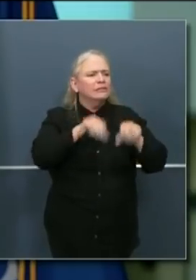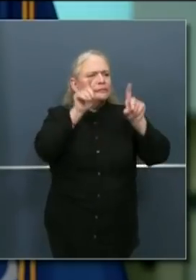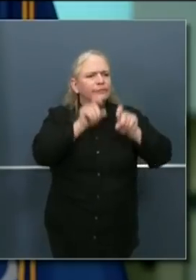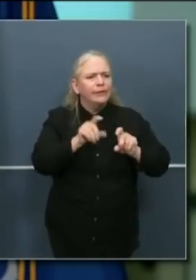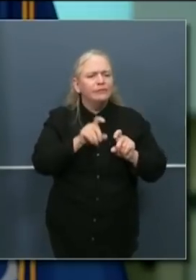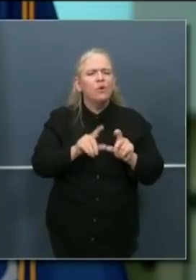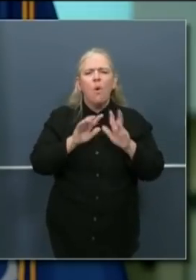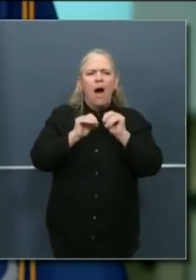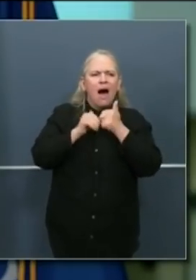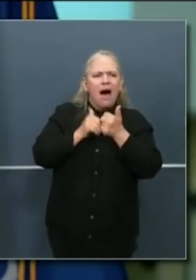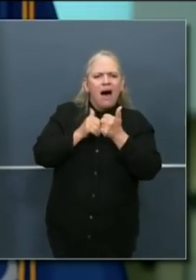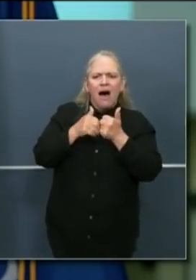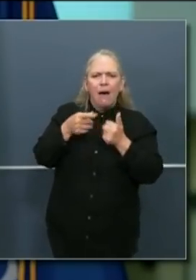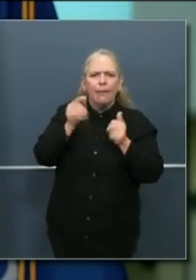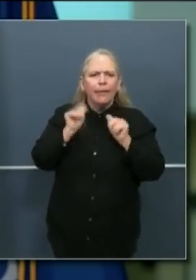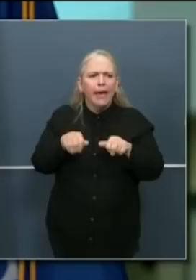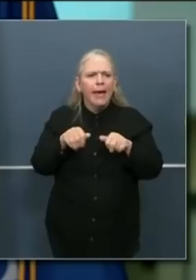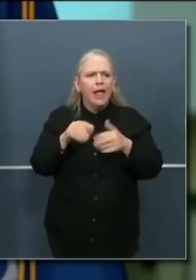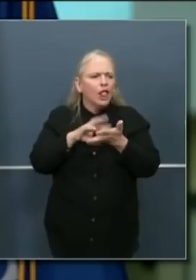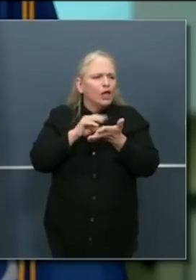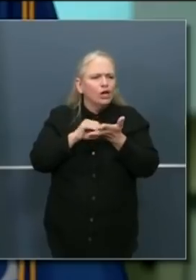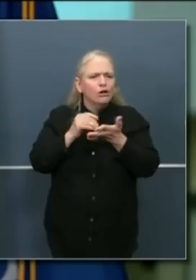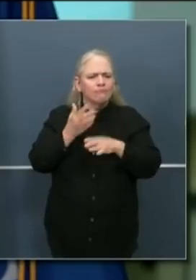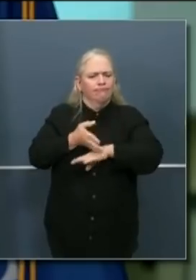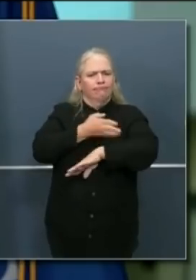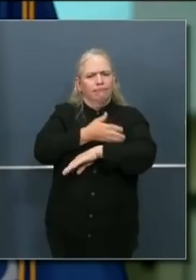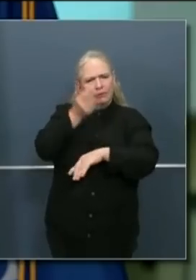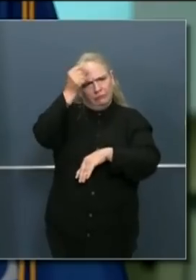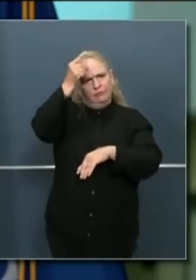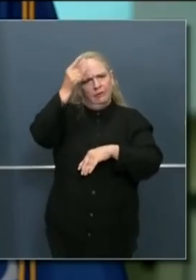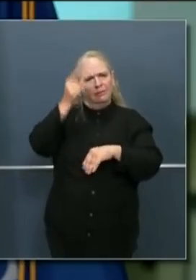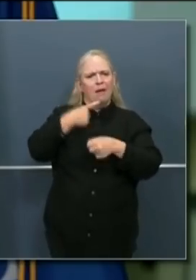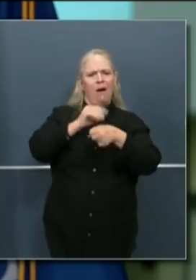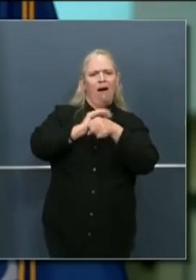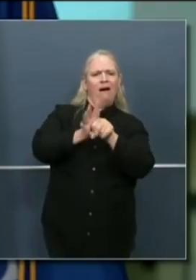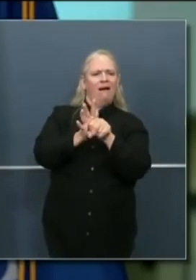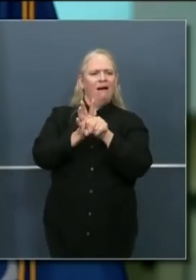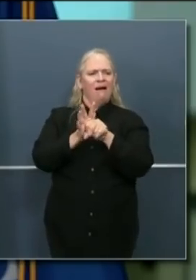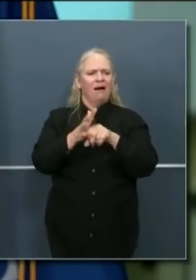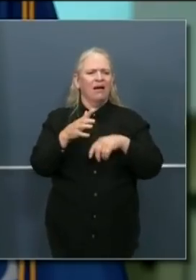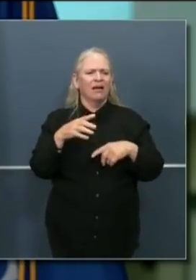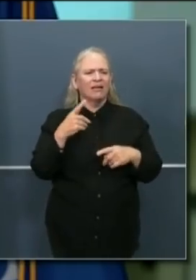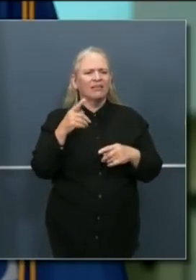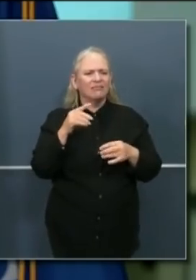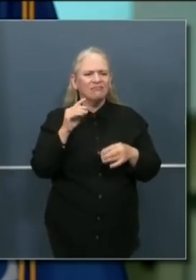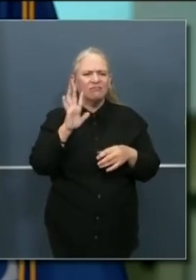OF THE ABOVE AND MORE INFORMATION ON HOW TO GET TESTED, MORE INFORMATION ON HOW